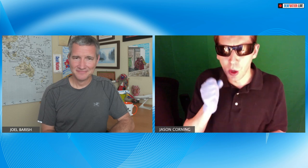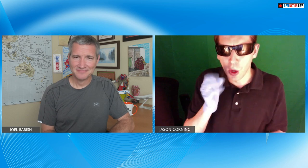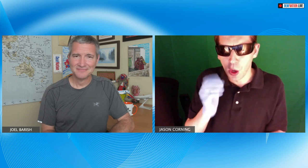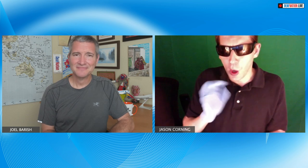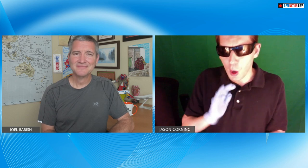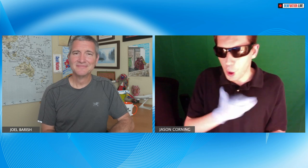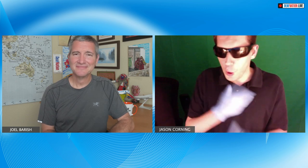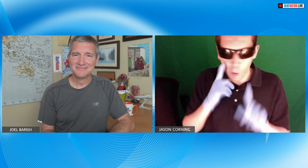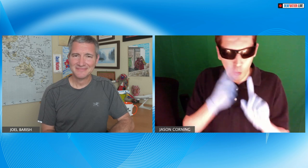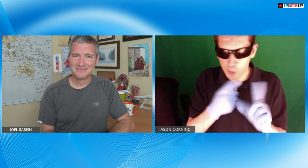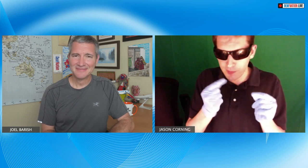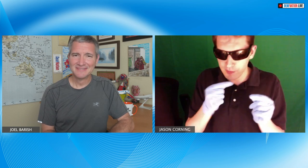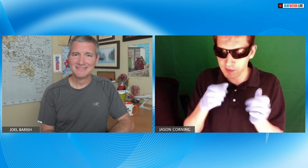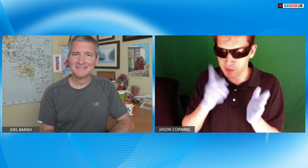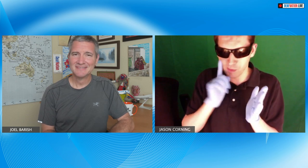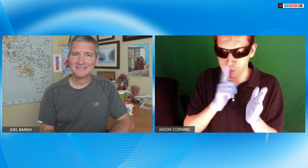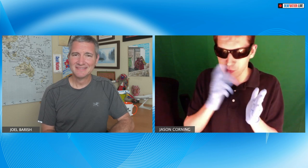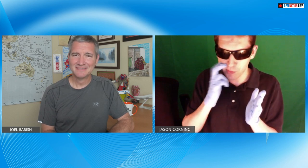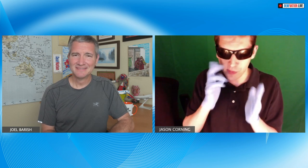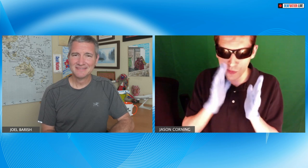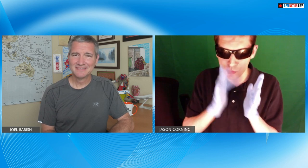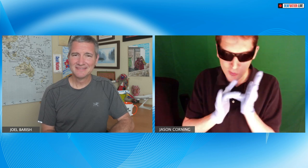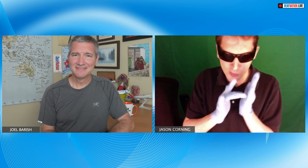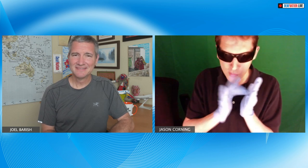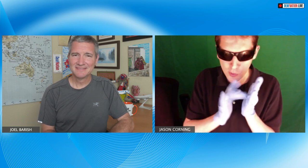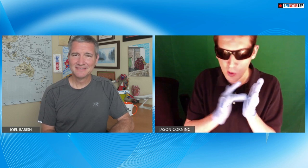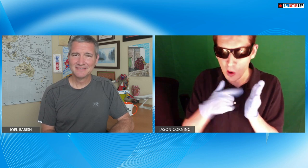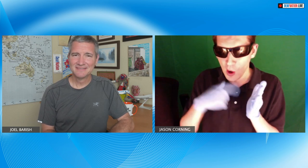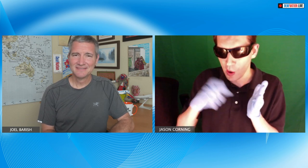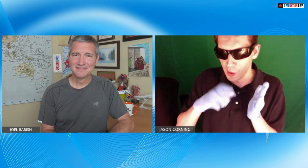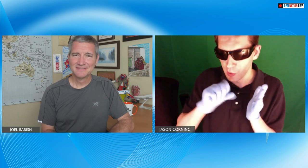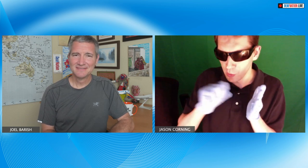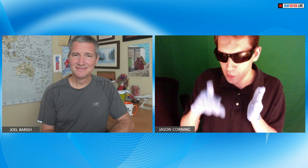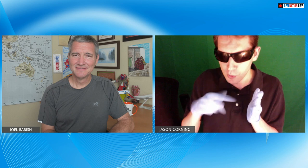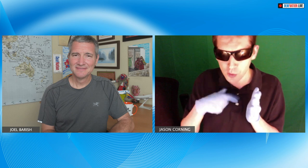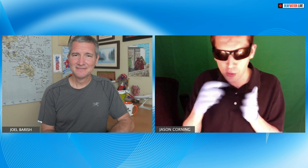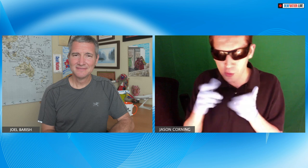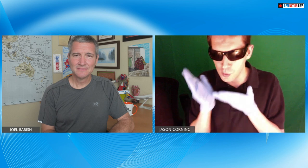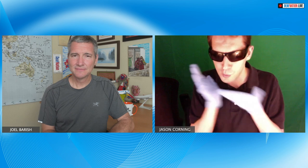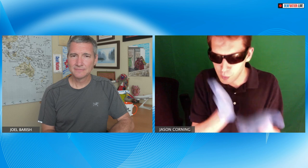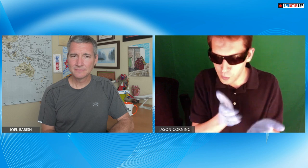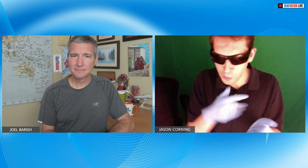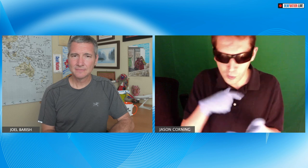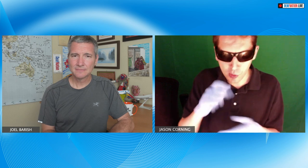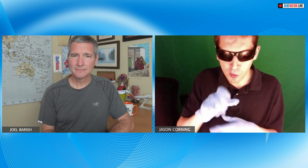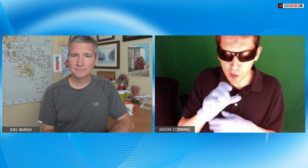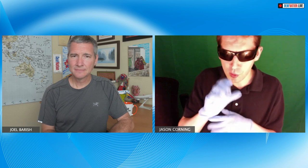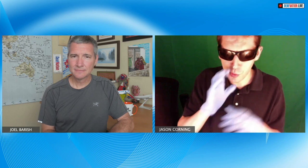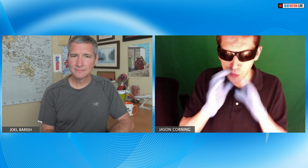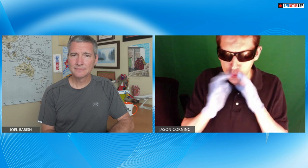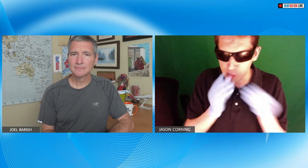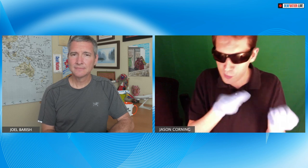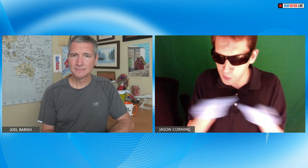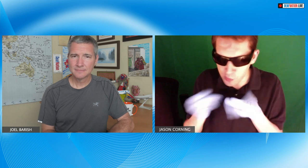Our goal is the Deafblind person can go into the app say I need SSP, delivery, or I need a Communication Facilitator